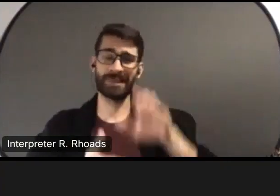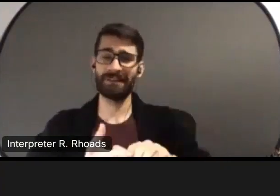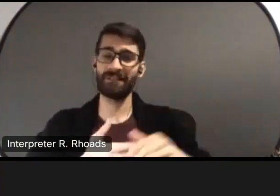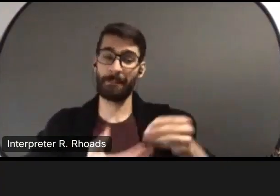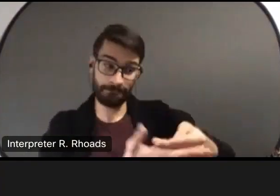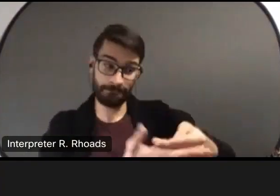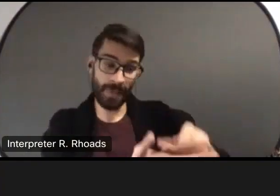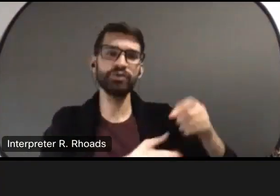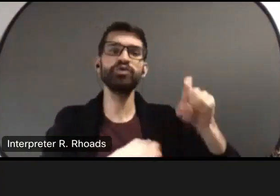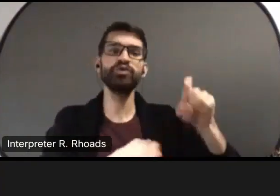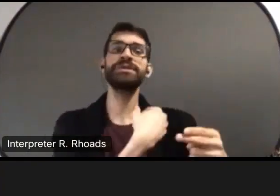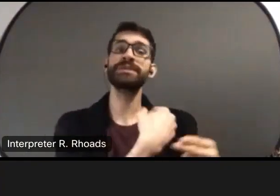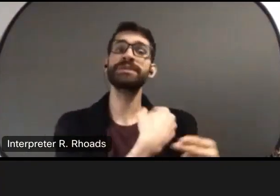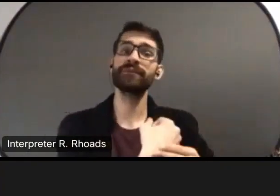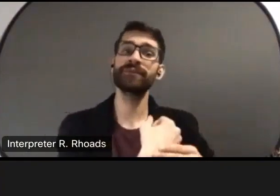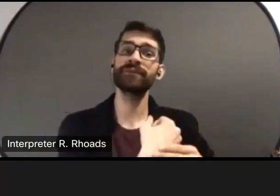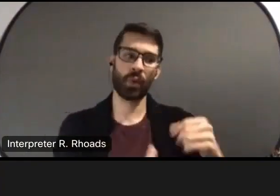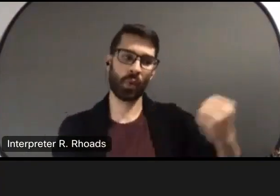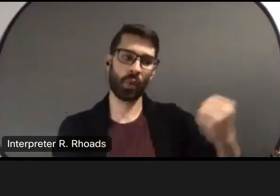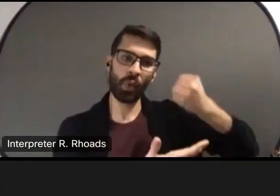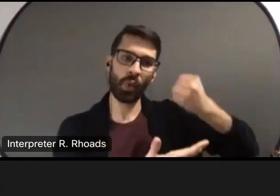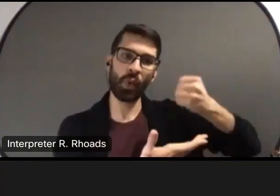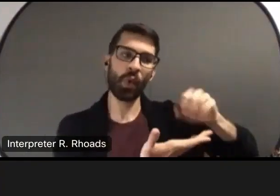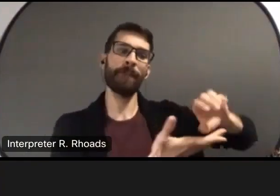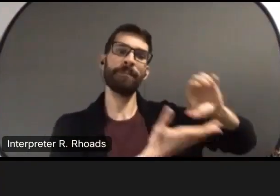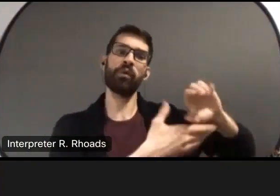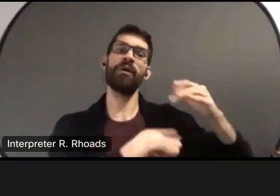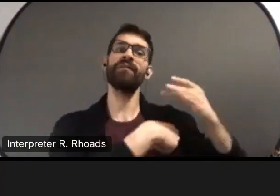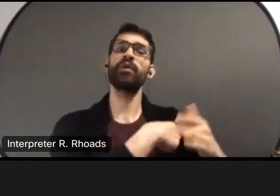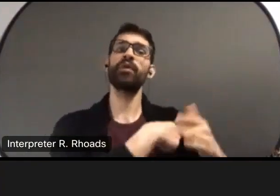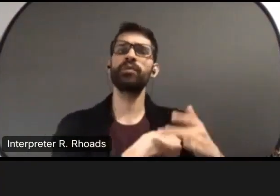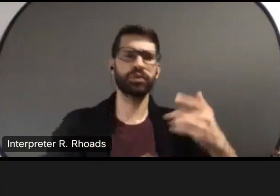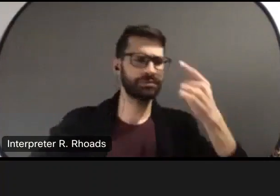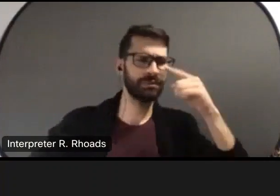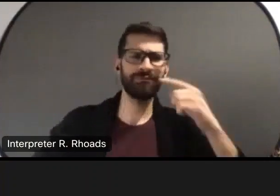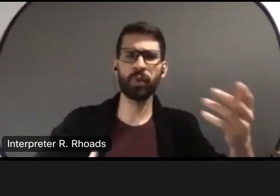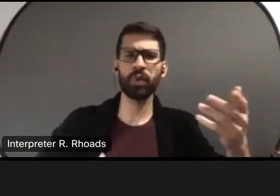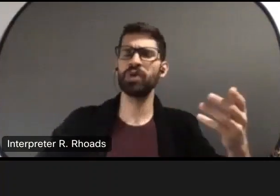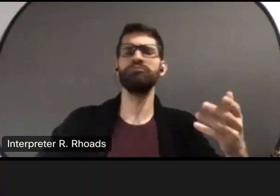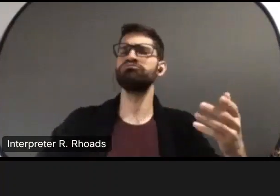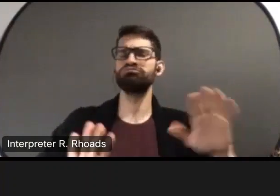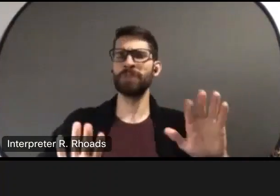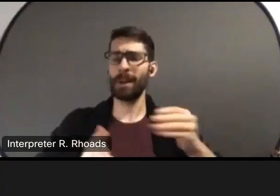this money. This money is there for you to use it for your constituents. You have money for an